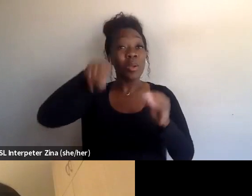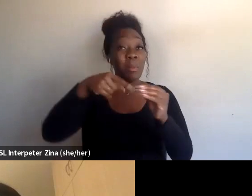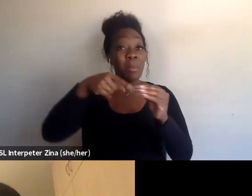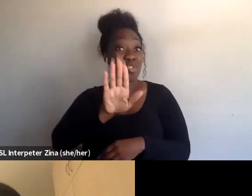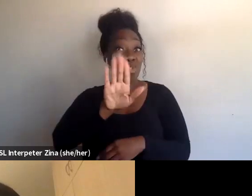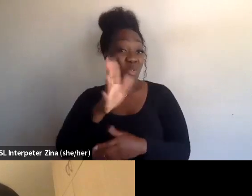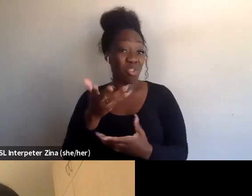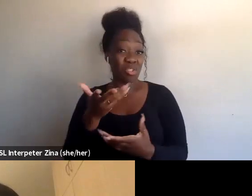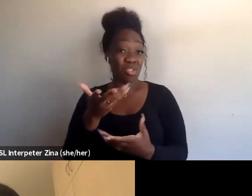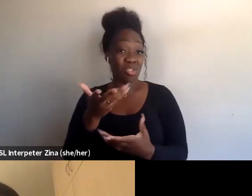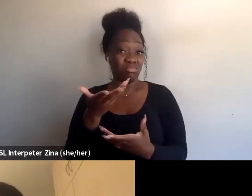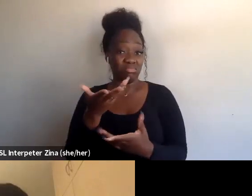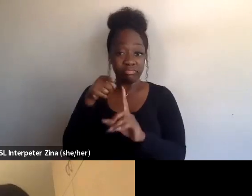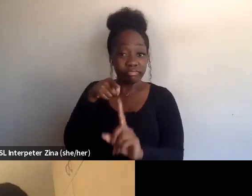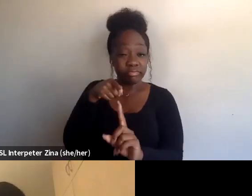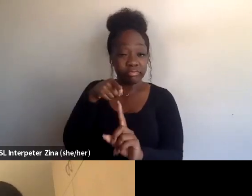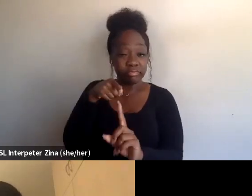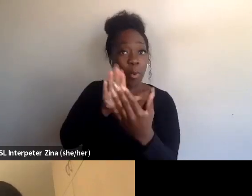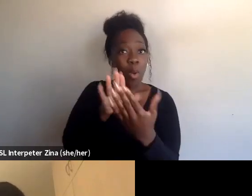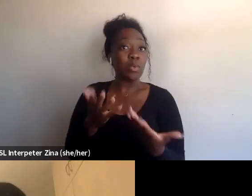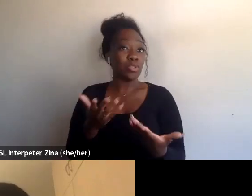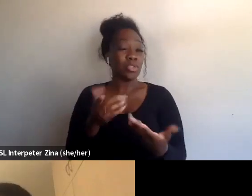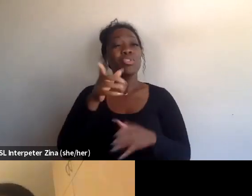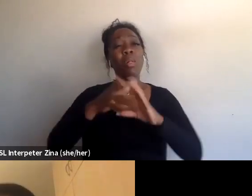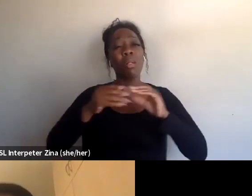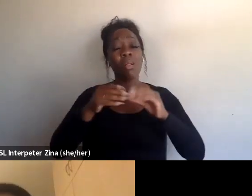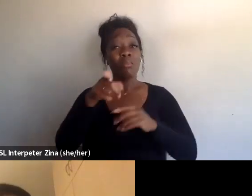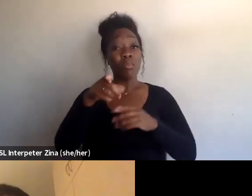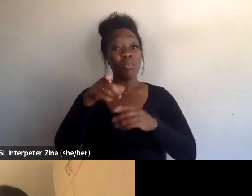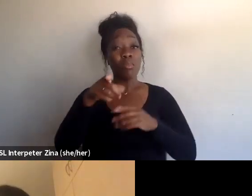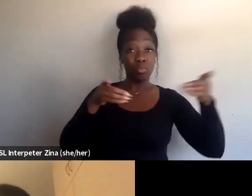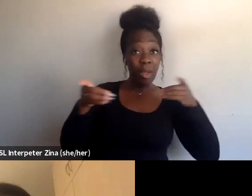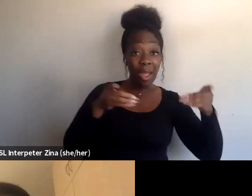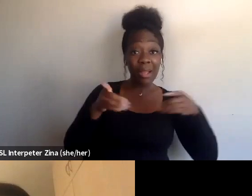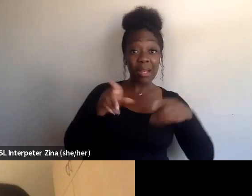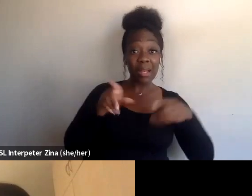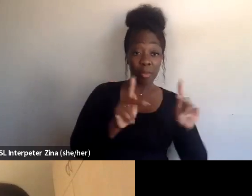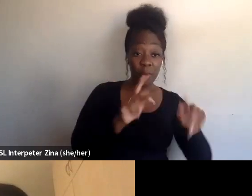You spoke earlier about directing other people's work and then also directing some of your own work and devising.